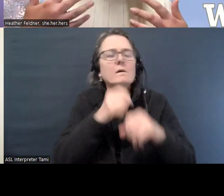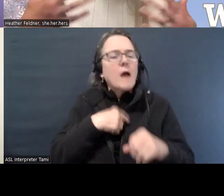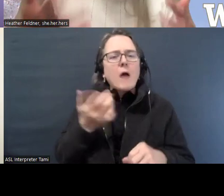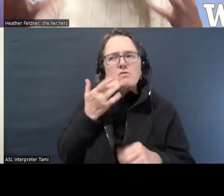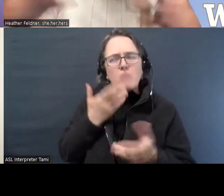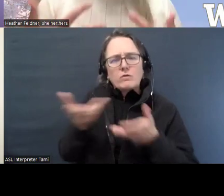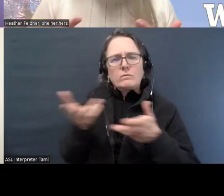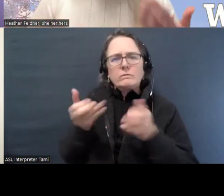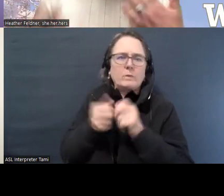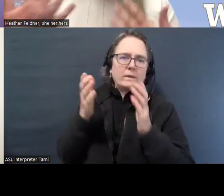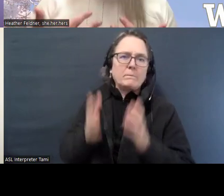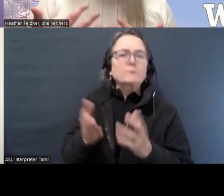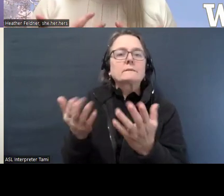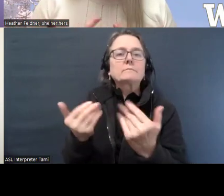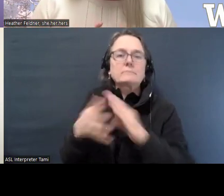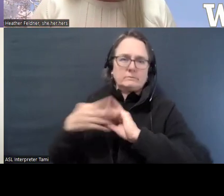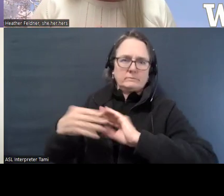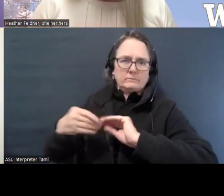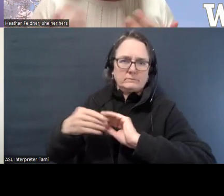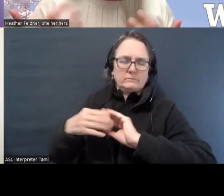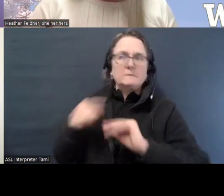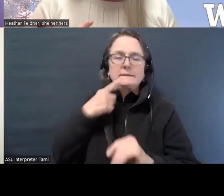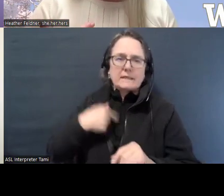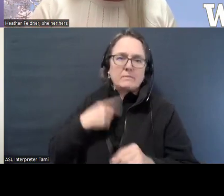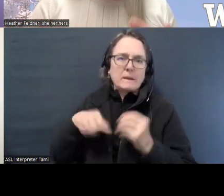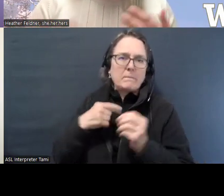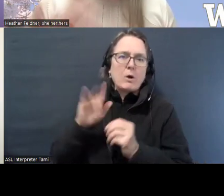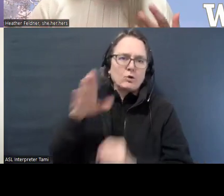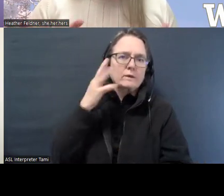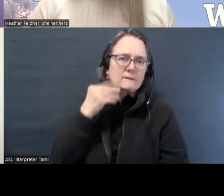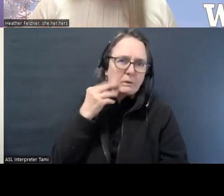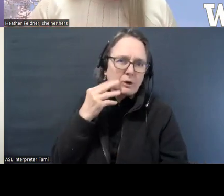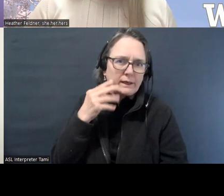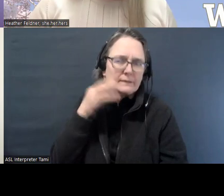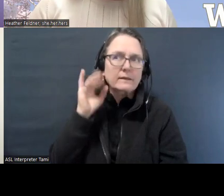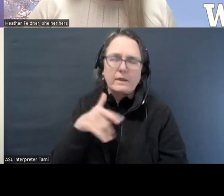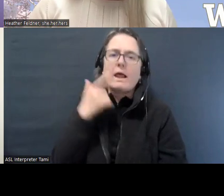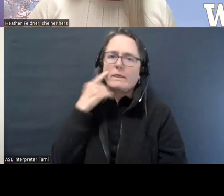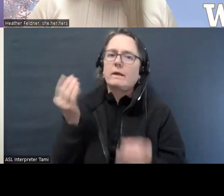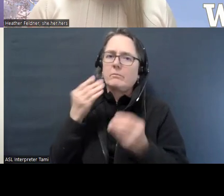or rather than claiming that I can possibly understand what it's like to live with a particular disability